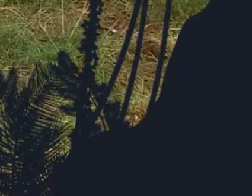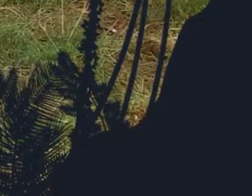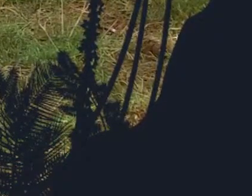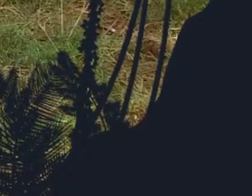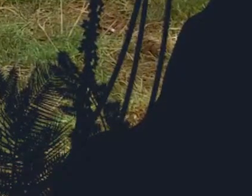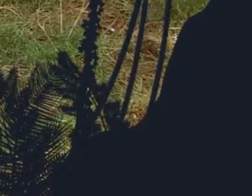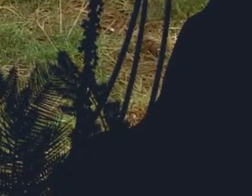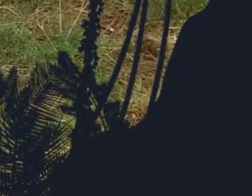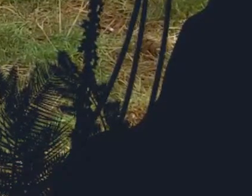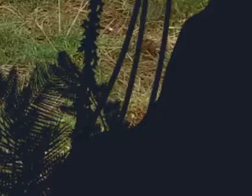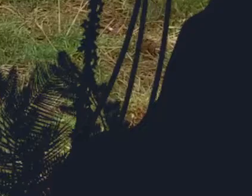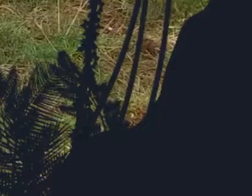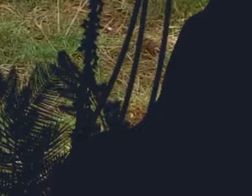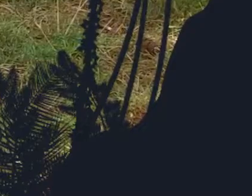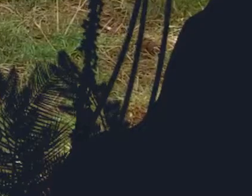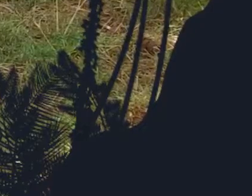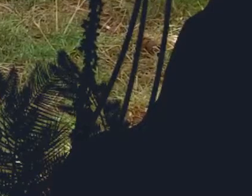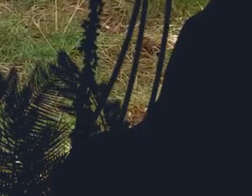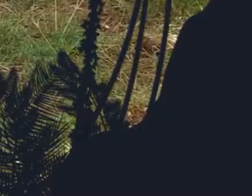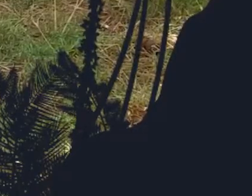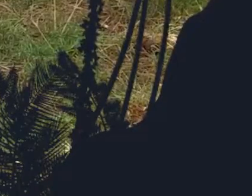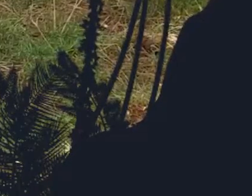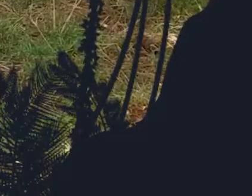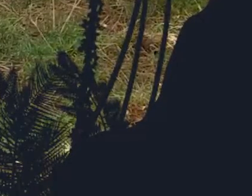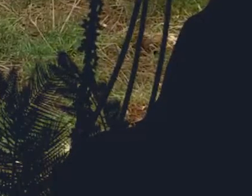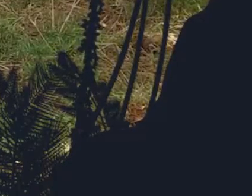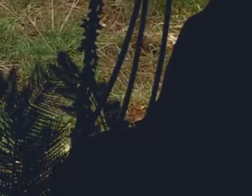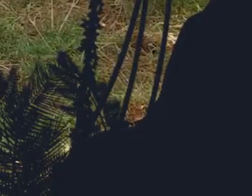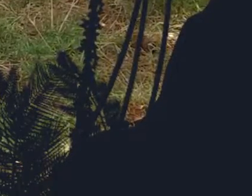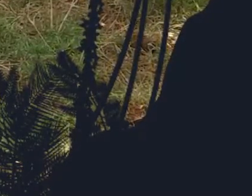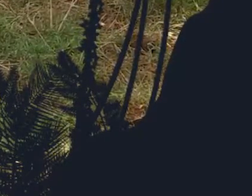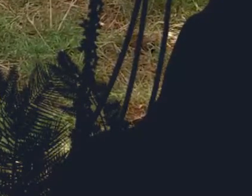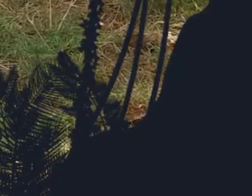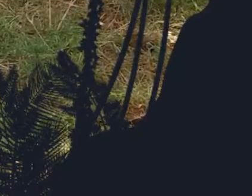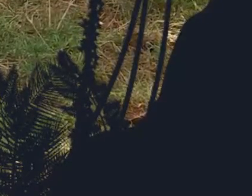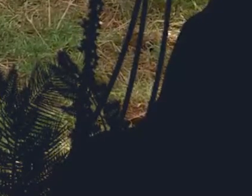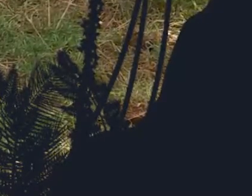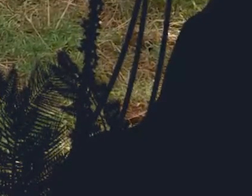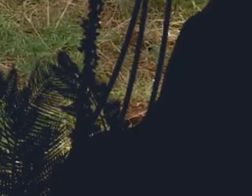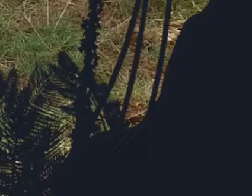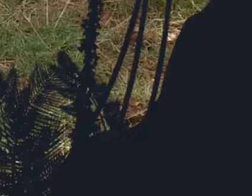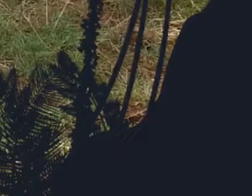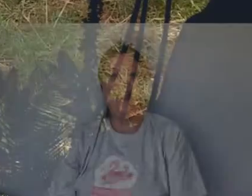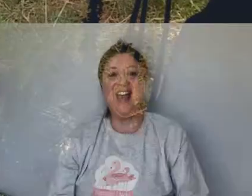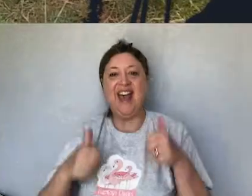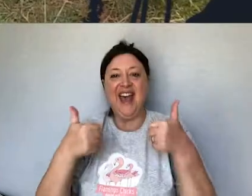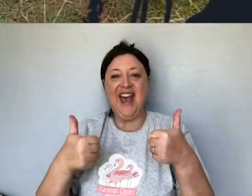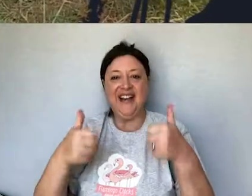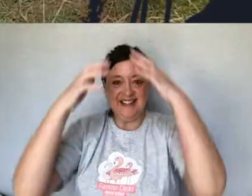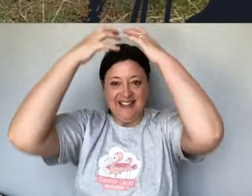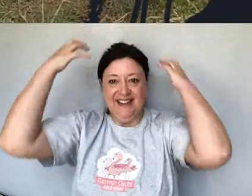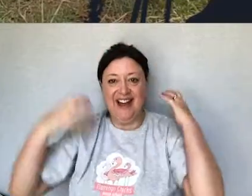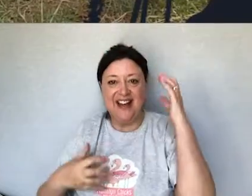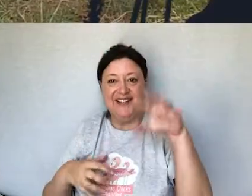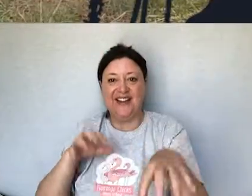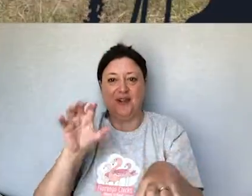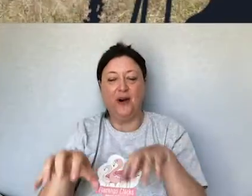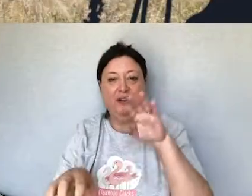those claws, someone can help us feel the mane and our fur by pressing gently on our bodies. Excellent lions